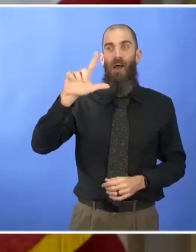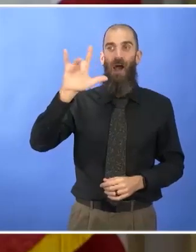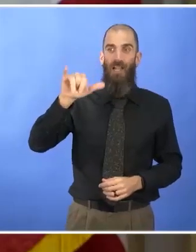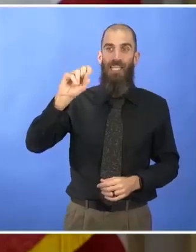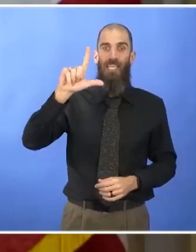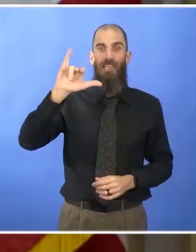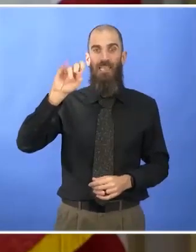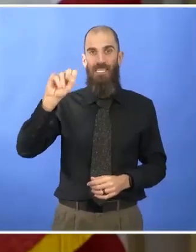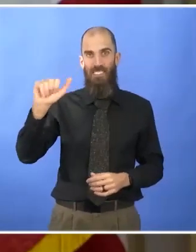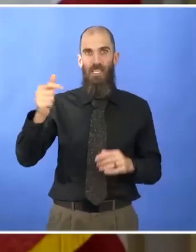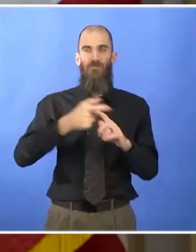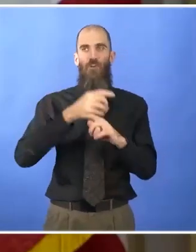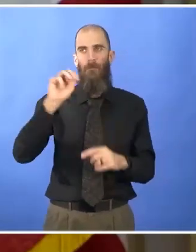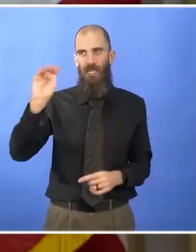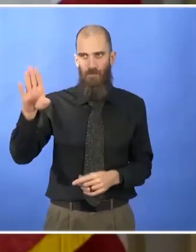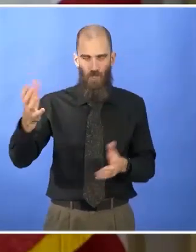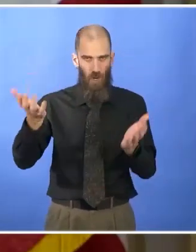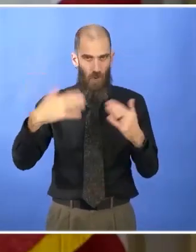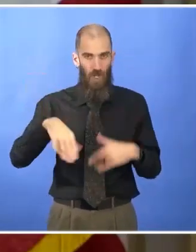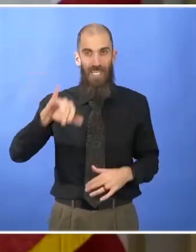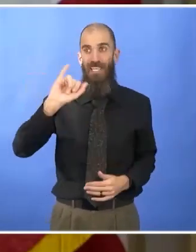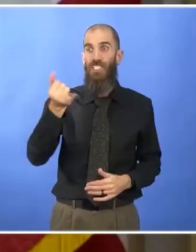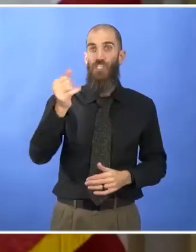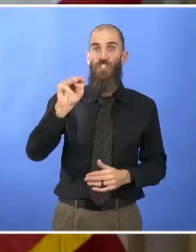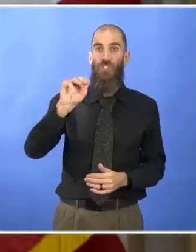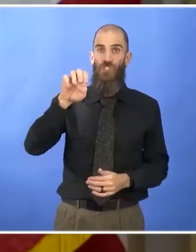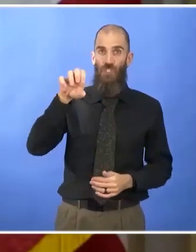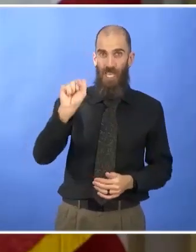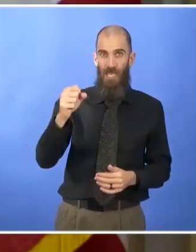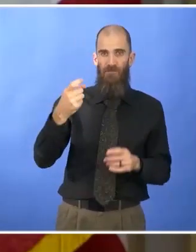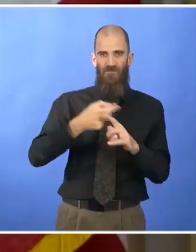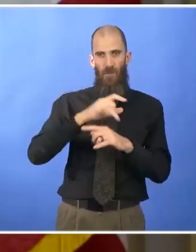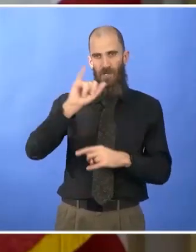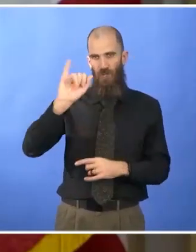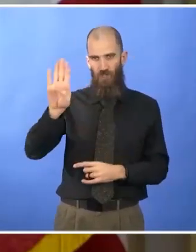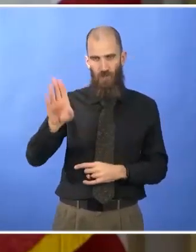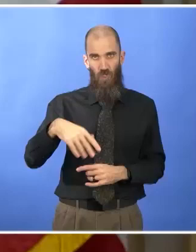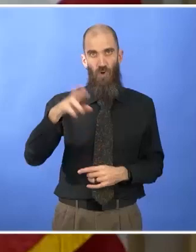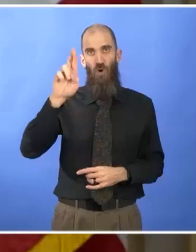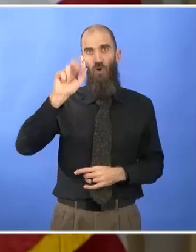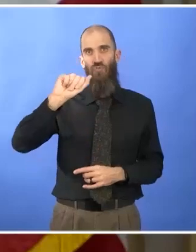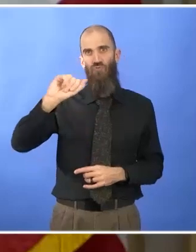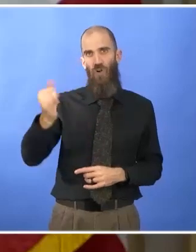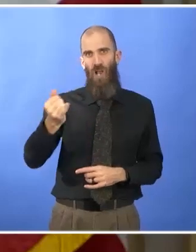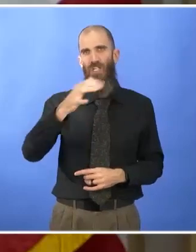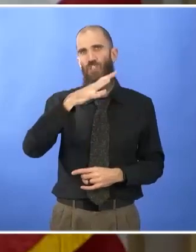BUREAU.